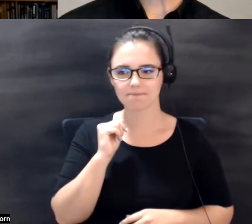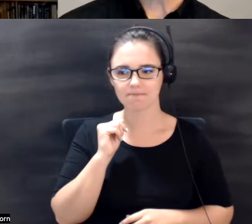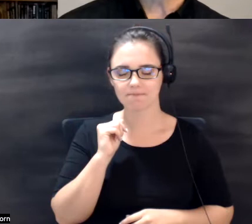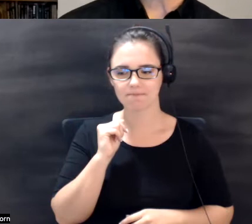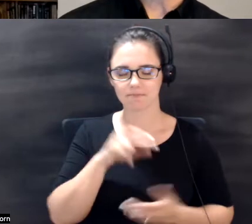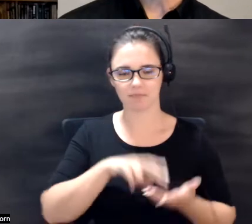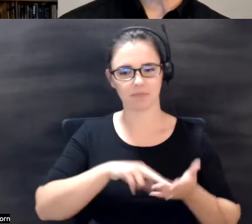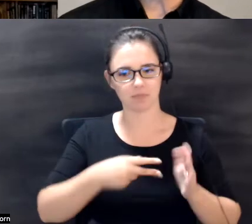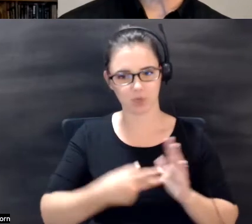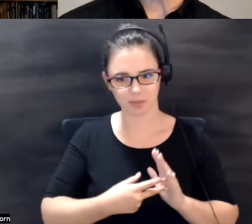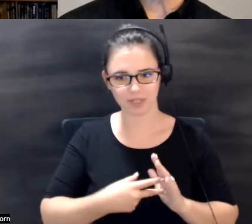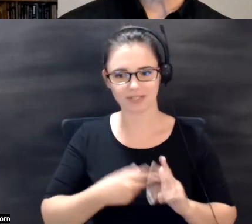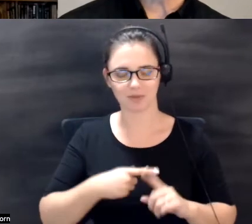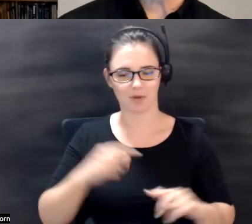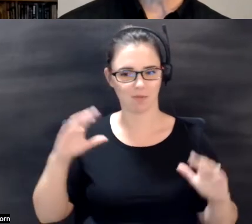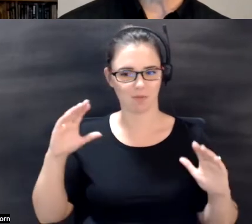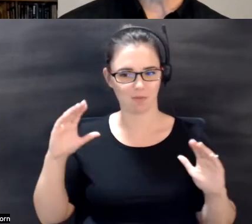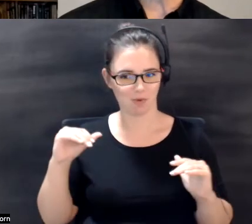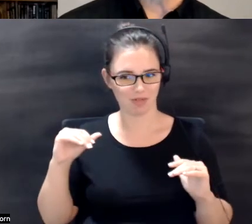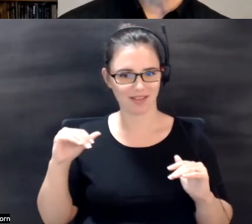from, from hopefully-- uh, you know, as I said earlier,